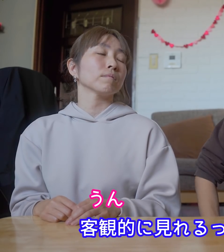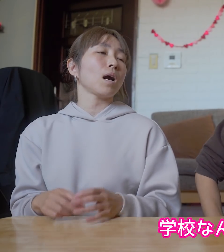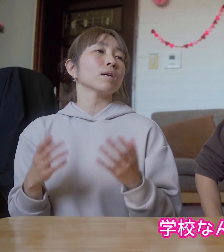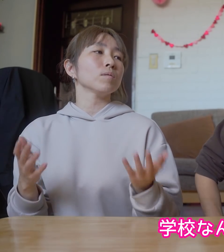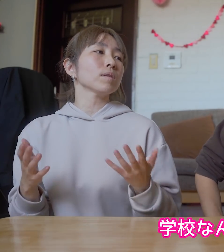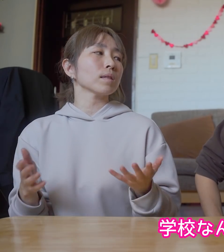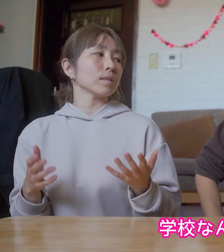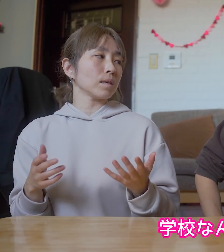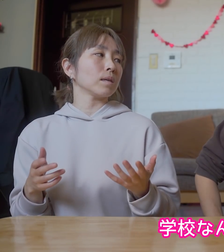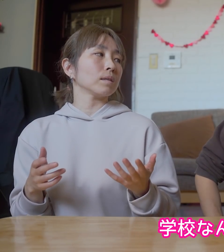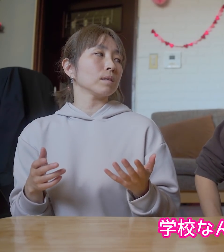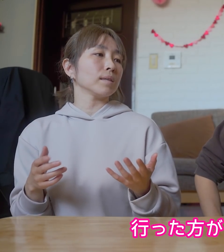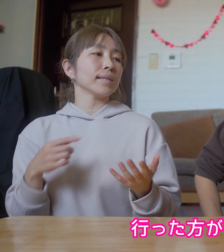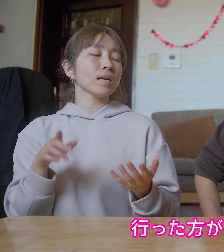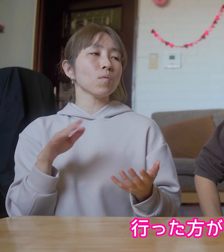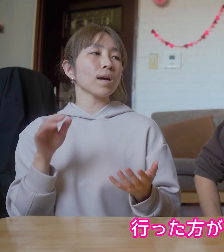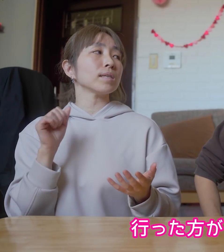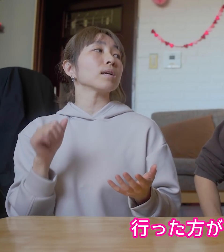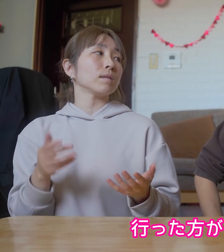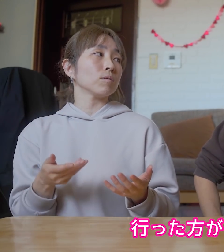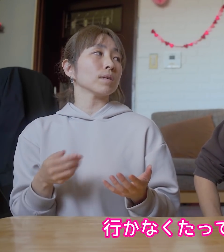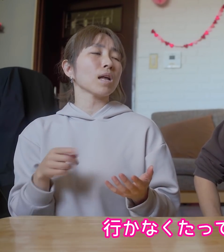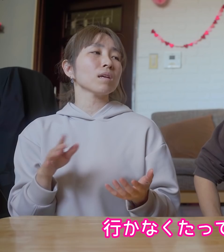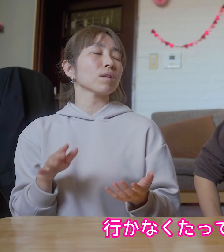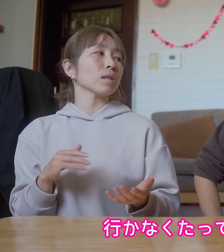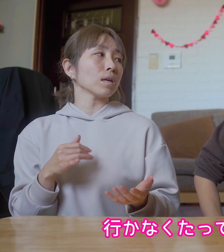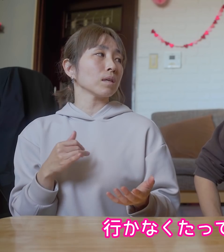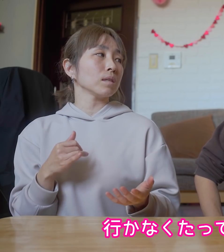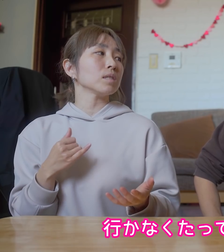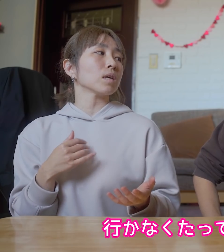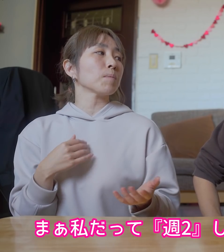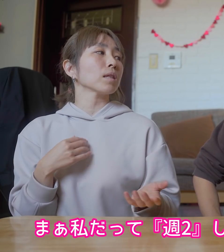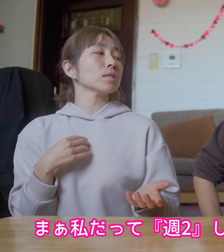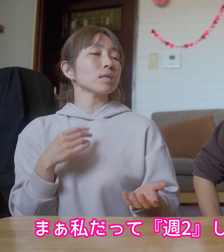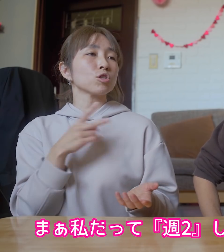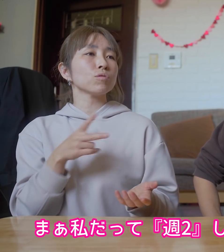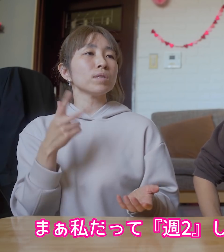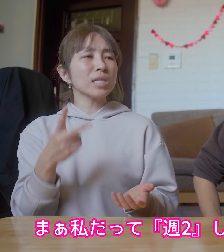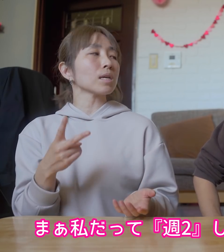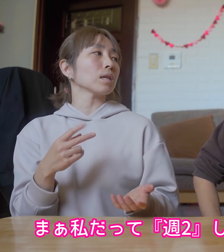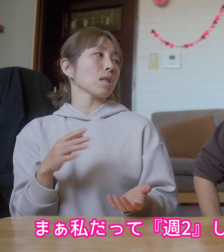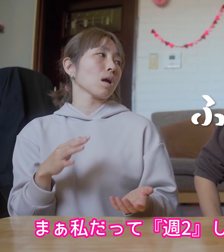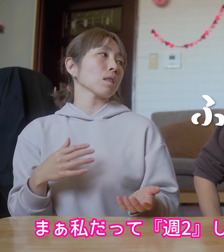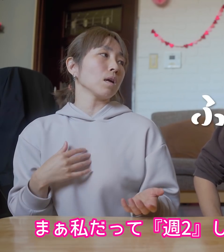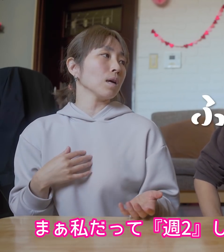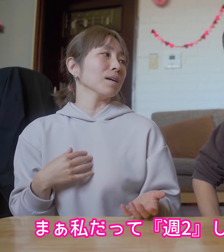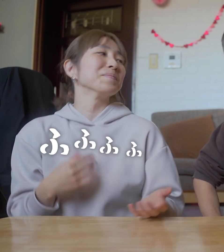you should go to school, but you don't have to, right? Because I was only going two times a week.